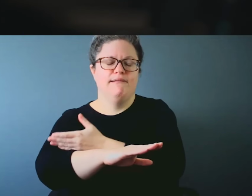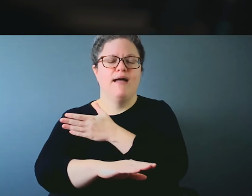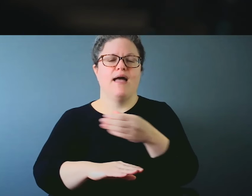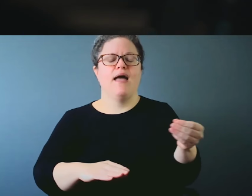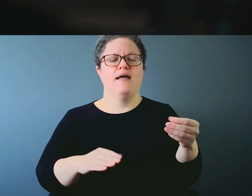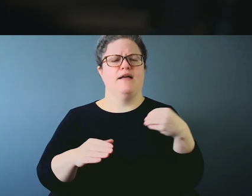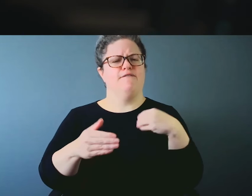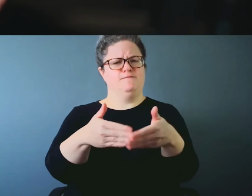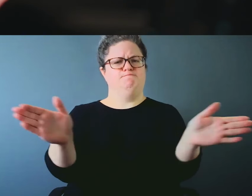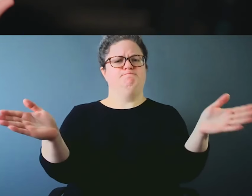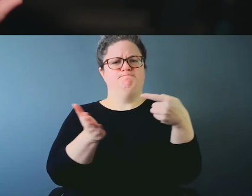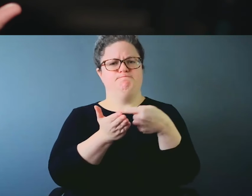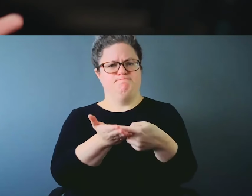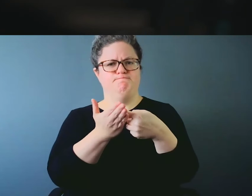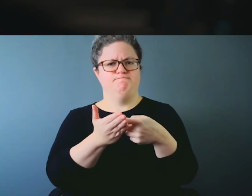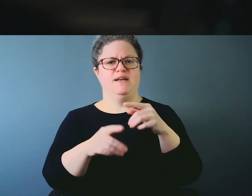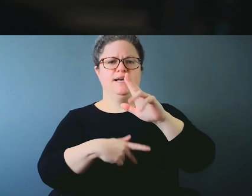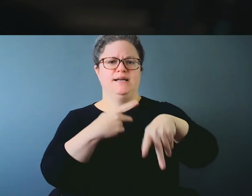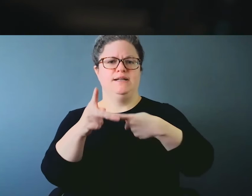discussion and the types of art that we consume.